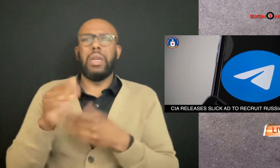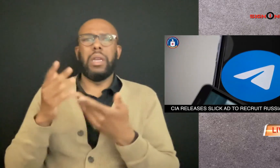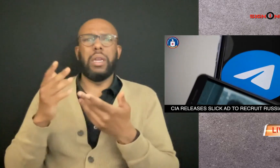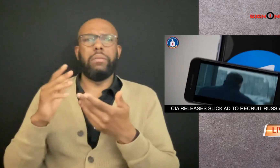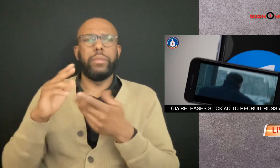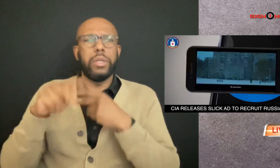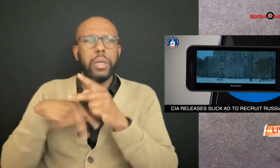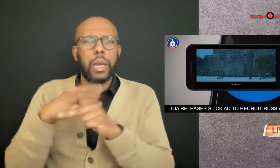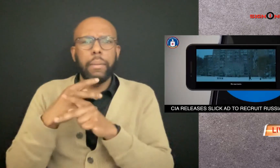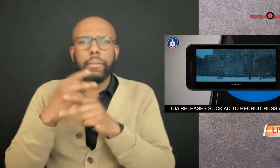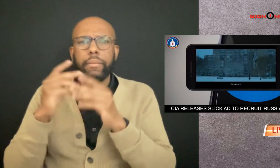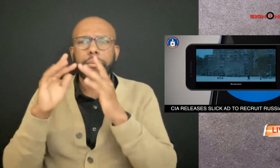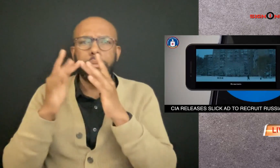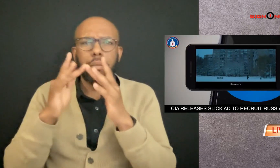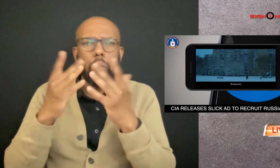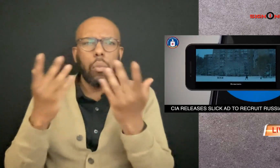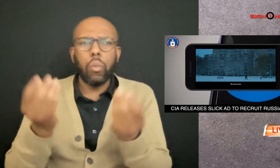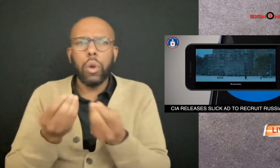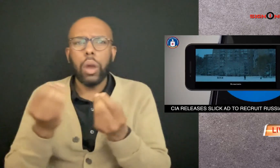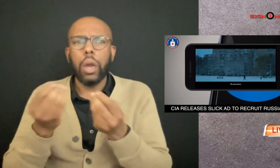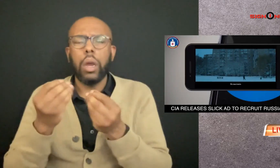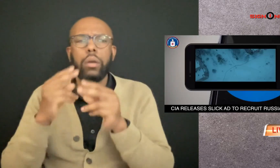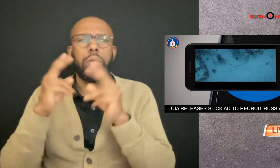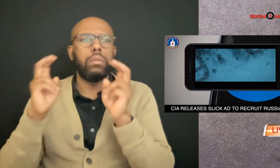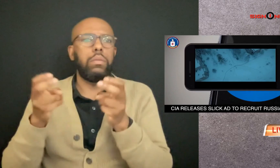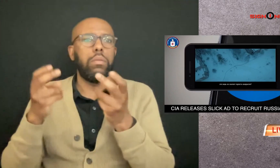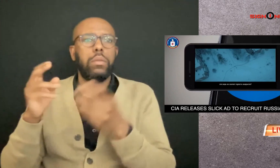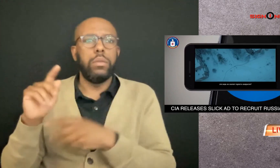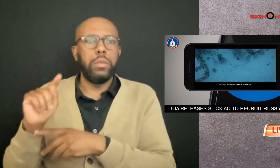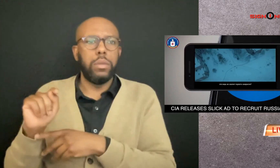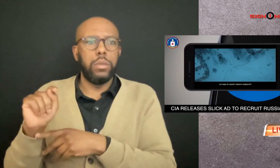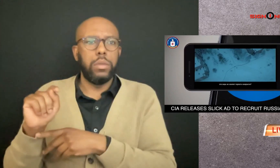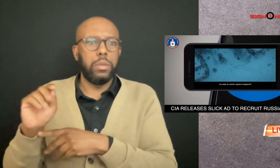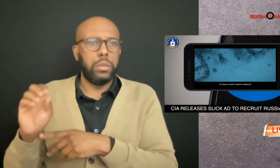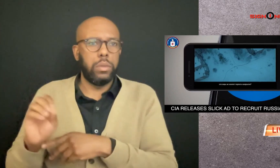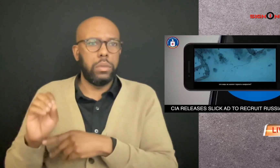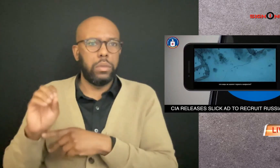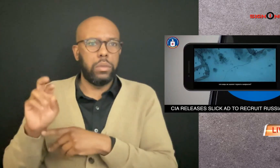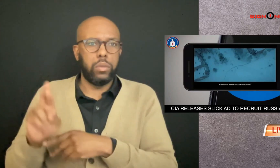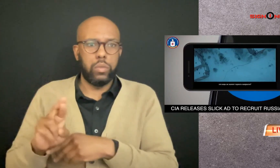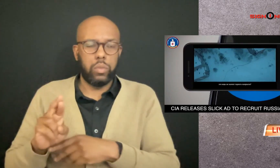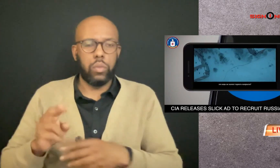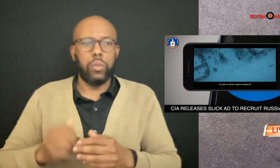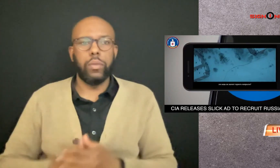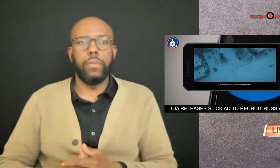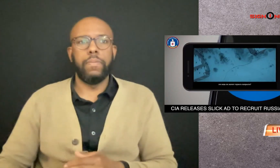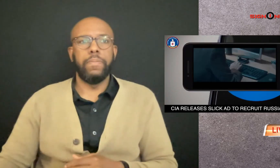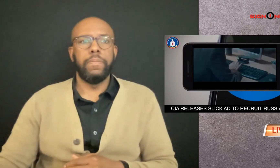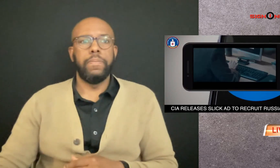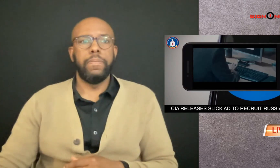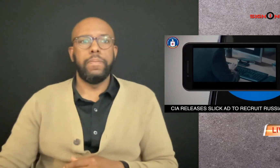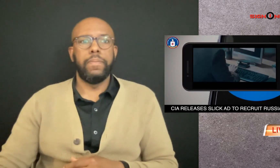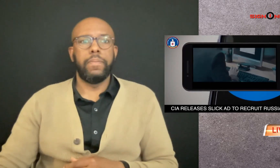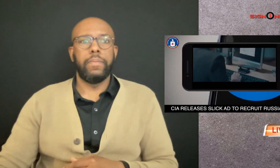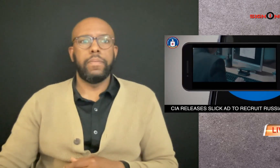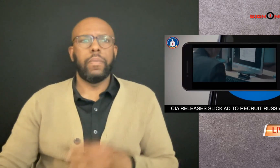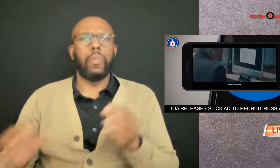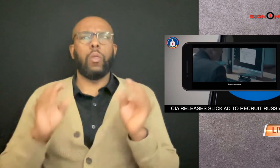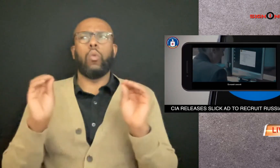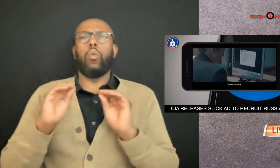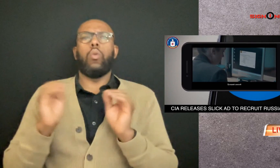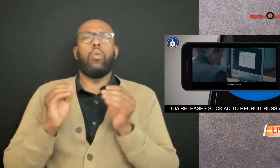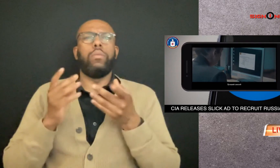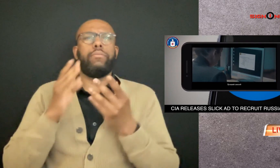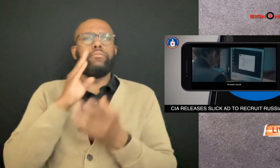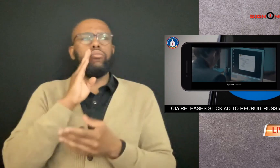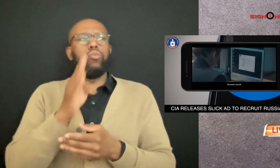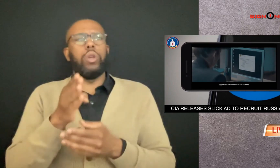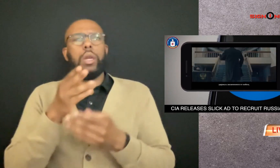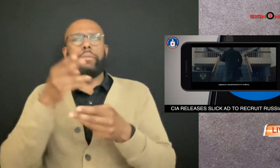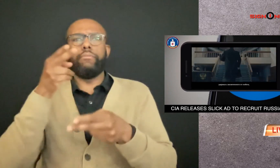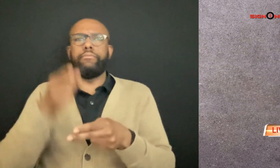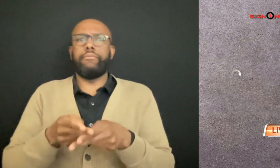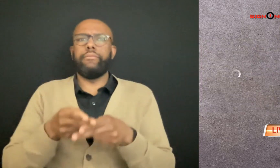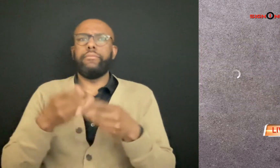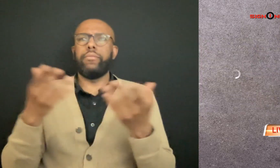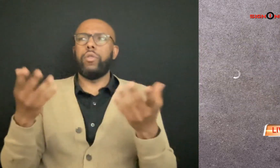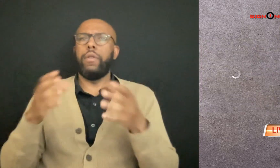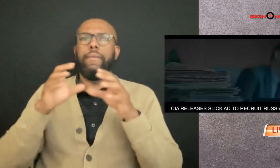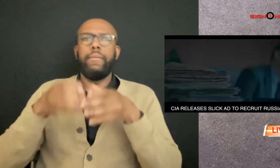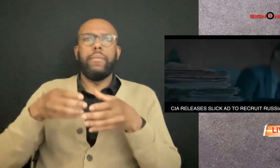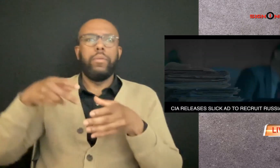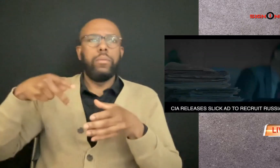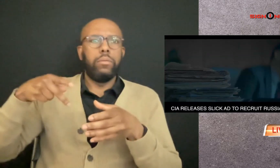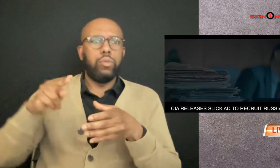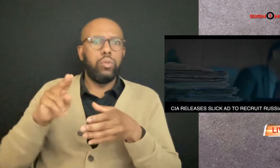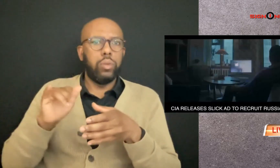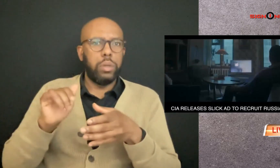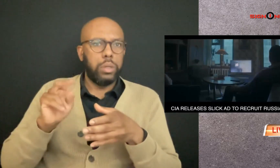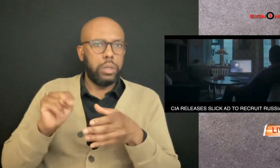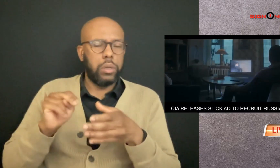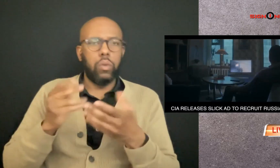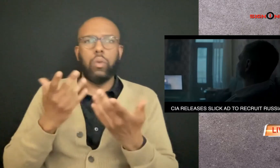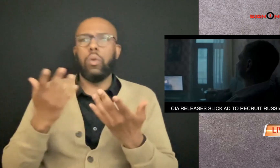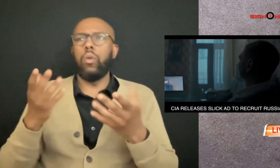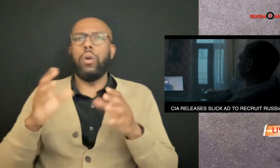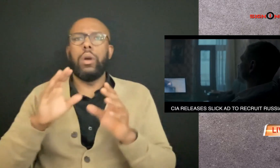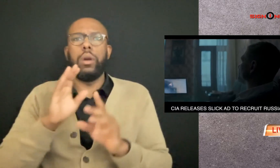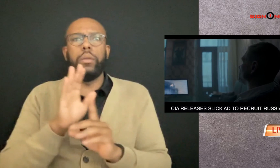how to do that using the browser called TOR there is no direct mention of Putin or Ukraine